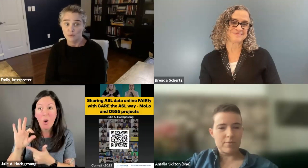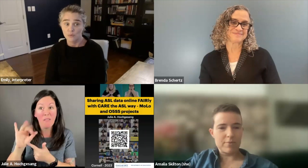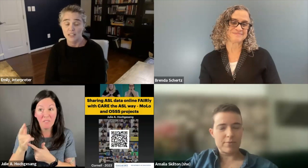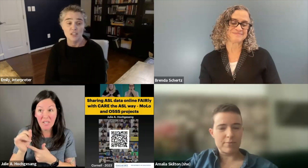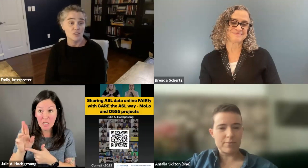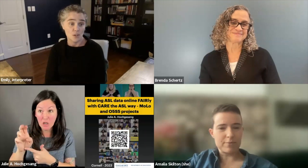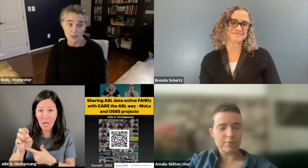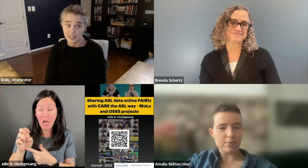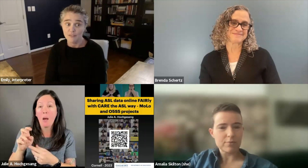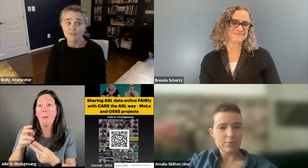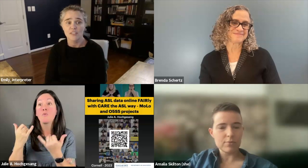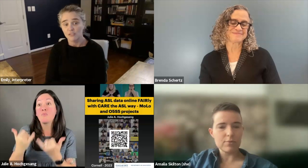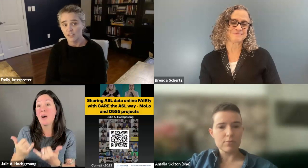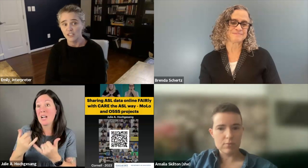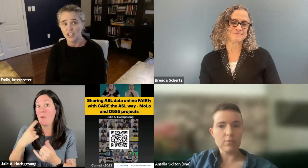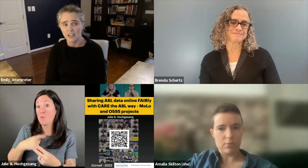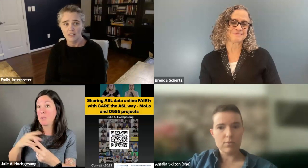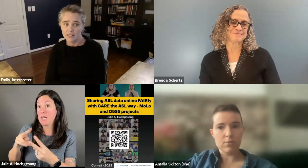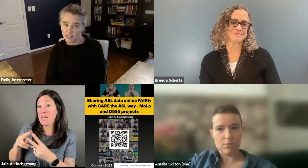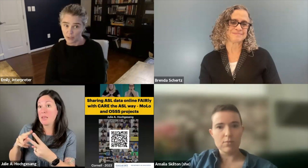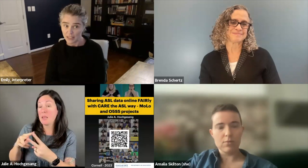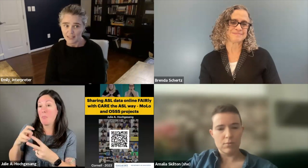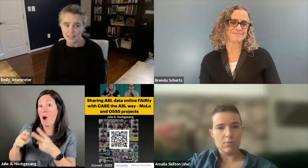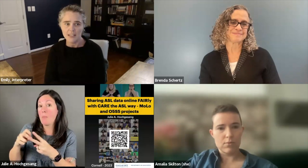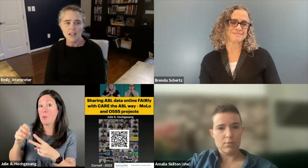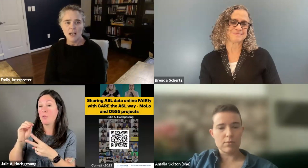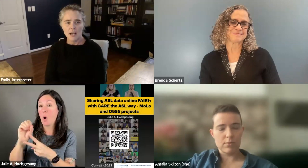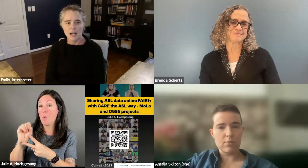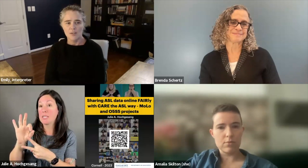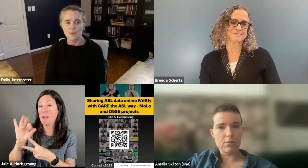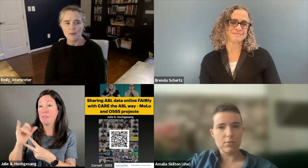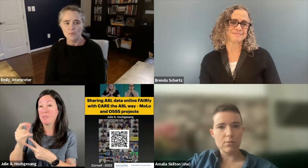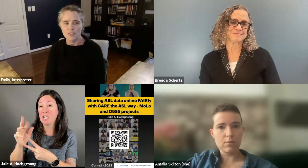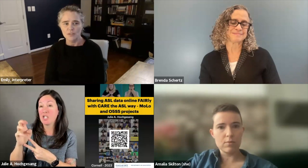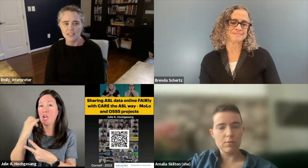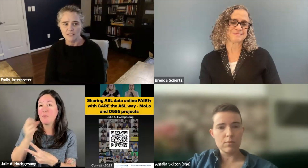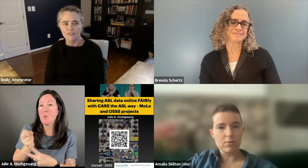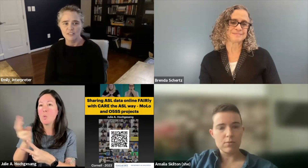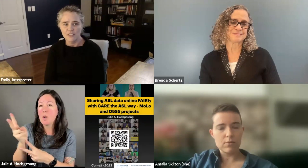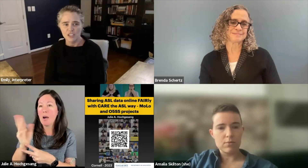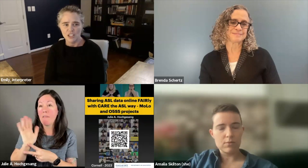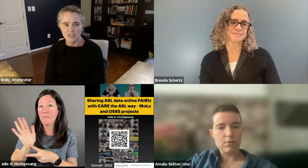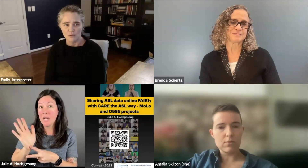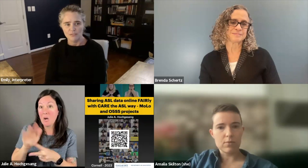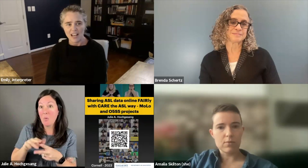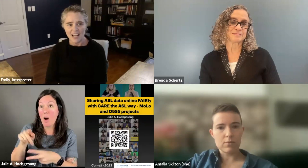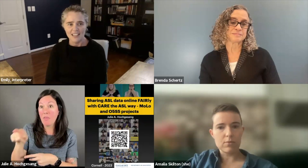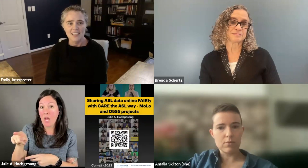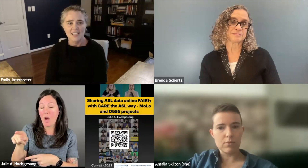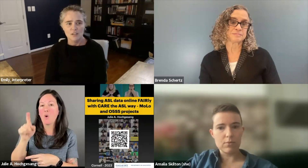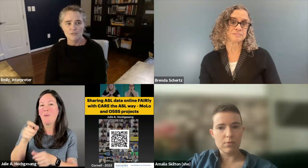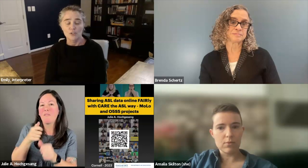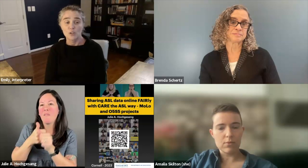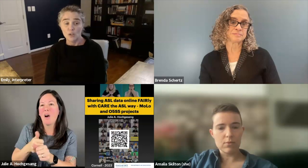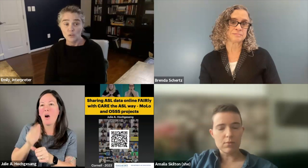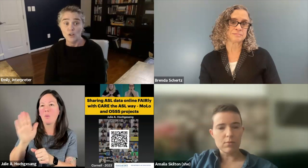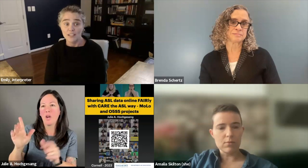wanted to use OSF and fig share expressly the problem with OSF andig share that we've had for Lo loading